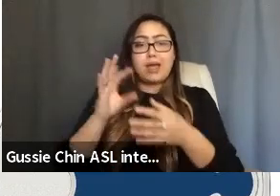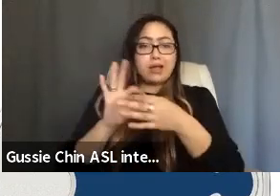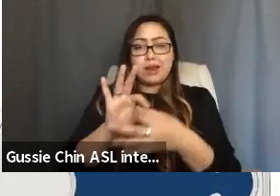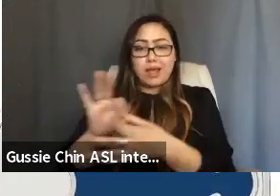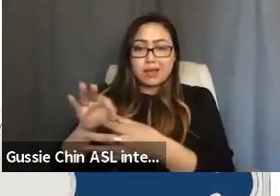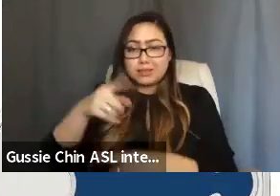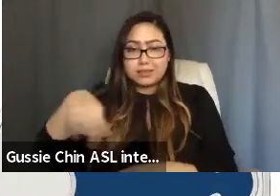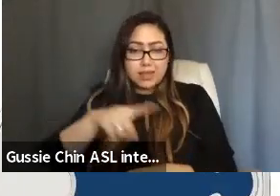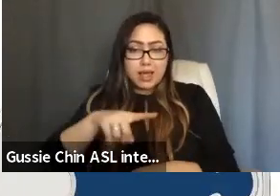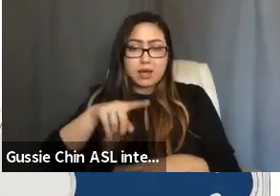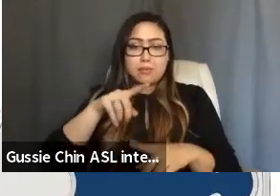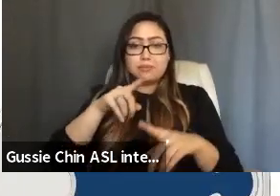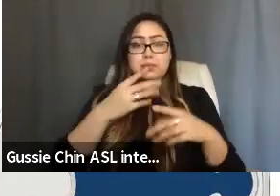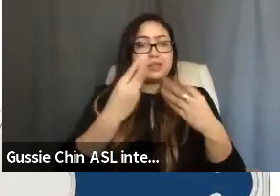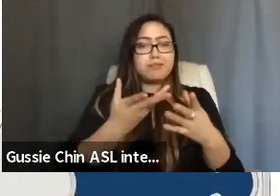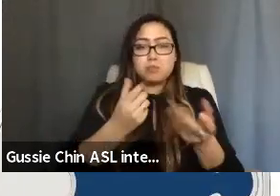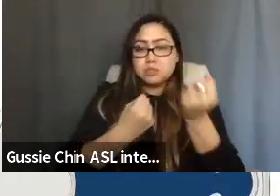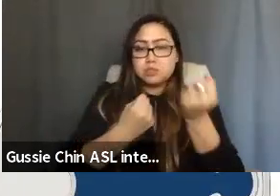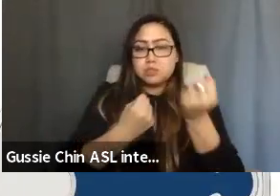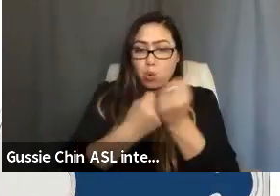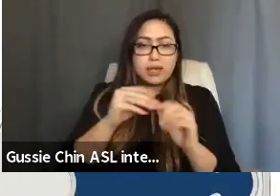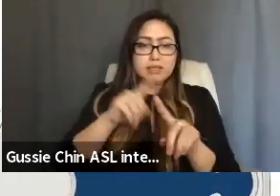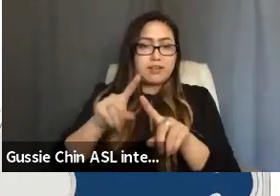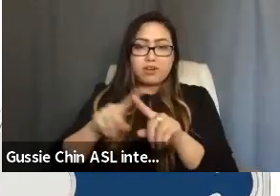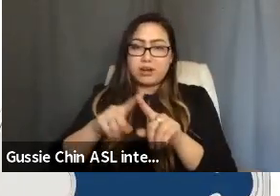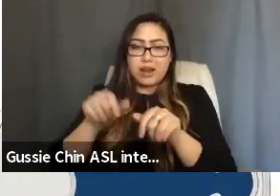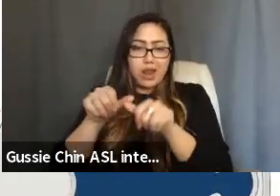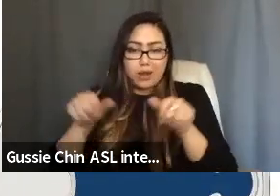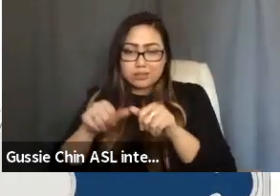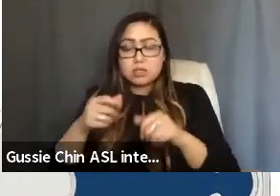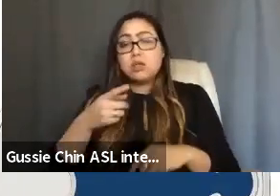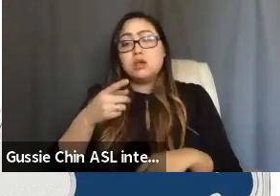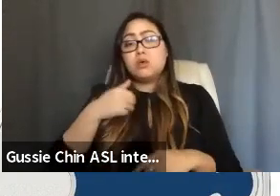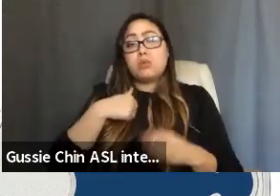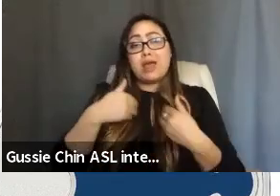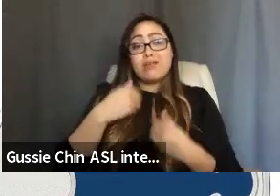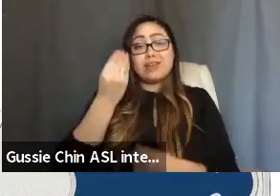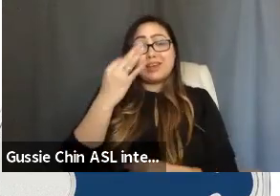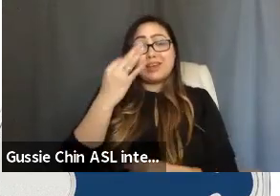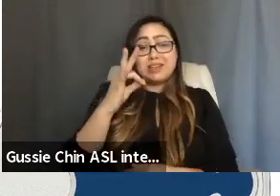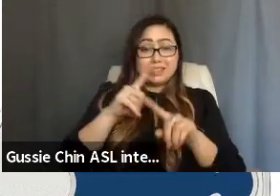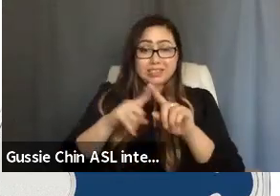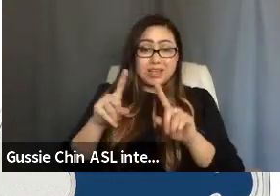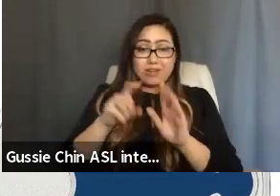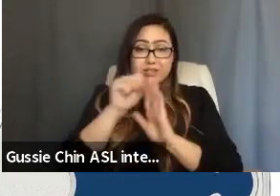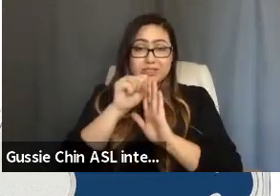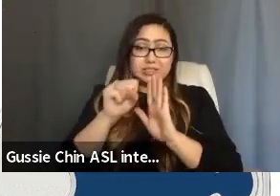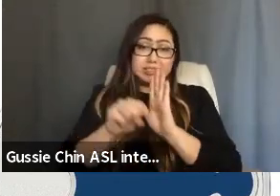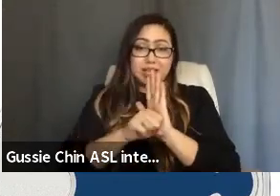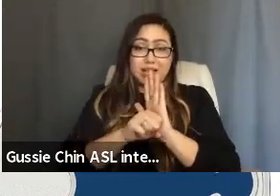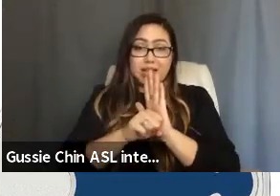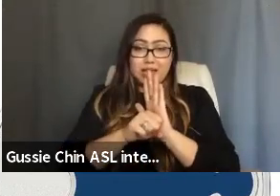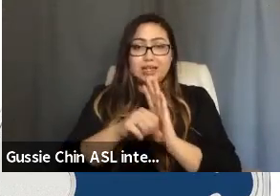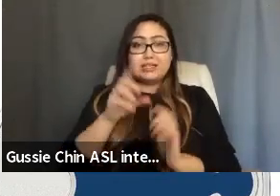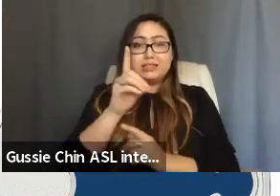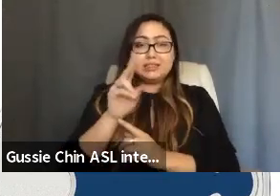able to identify that we have 19 different state agencies or divisions I'm sorry, departments, and